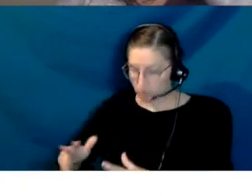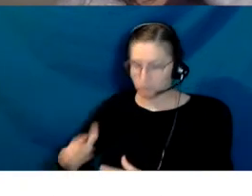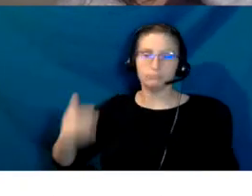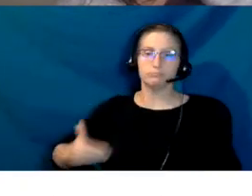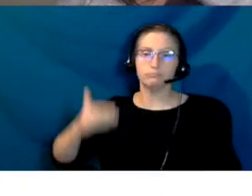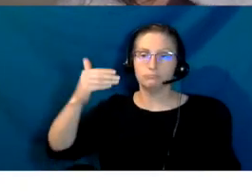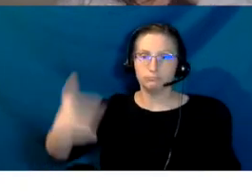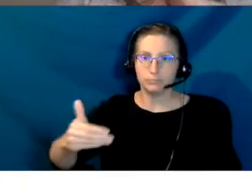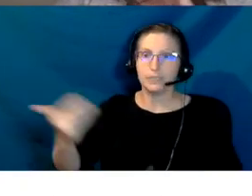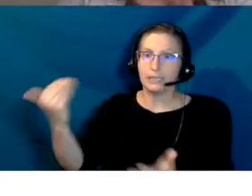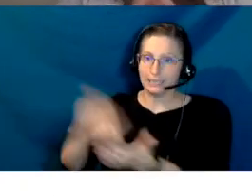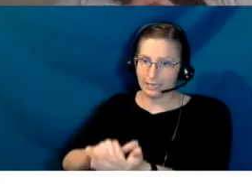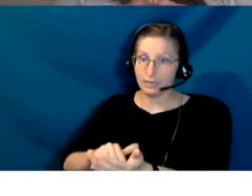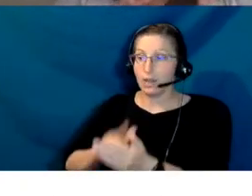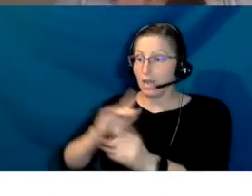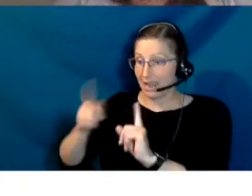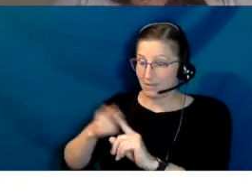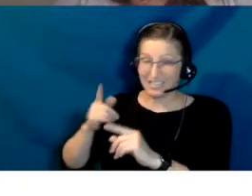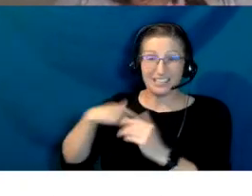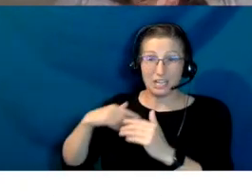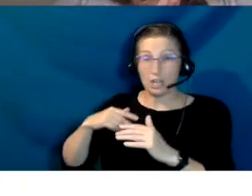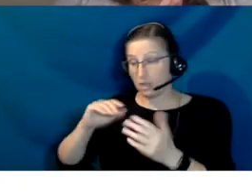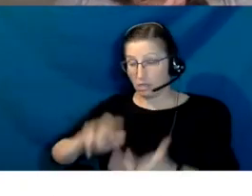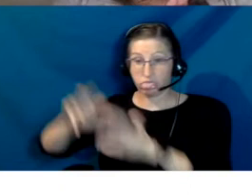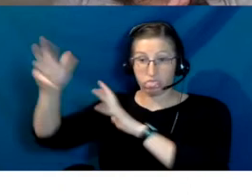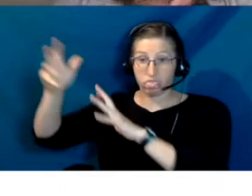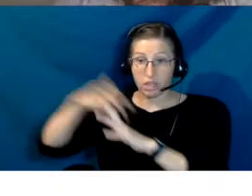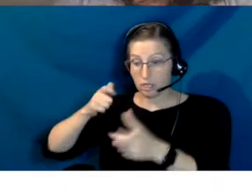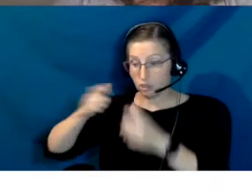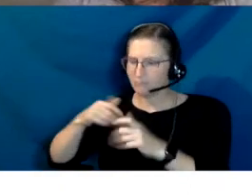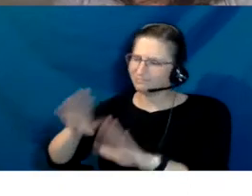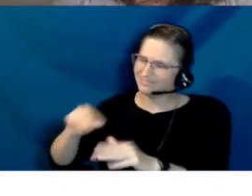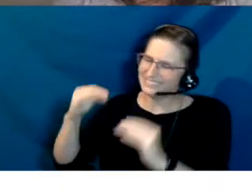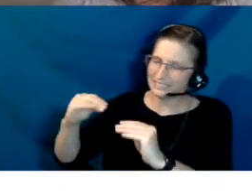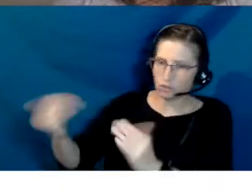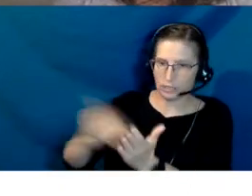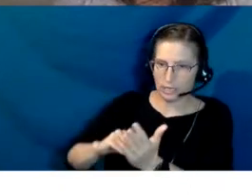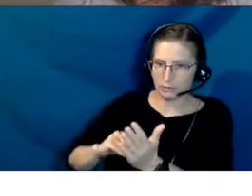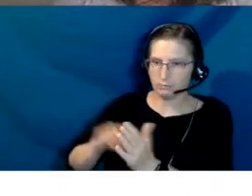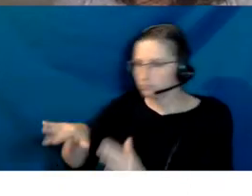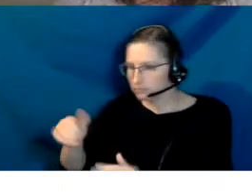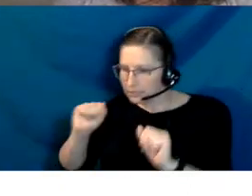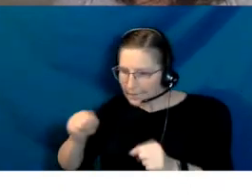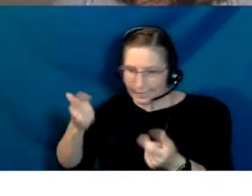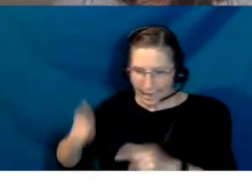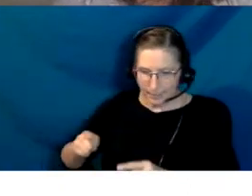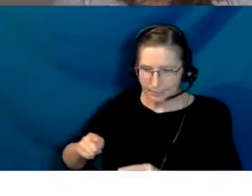happen a little bit better next time. Additionally, fine motor and gross motor could be impacted,